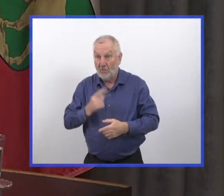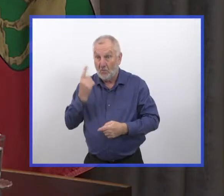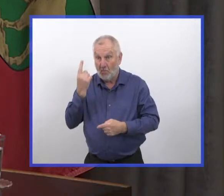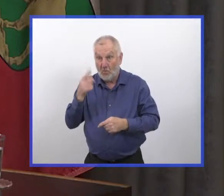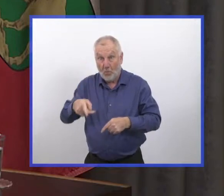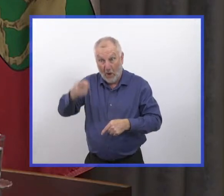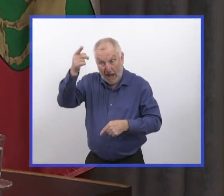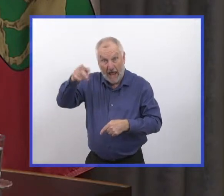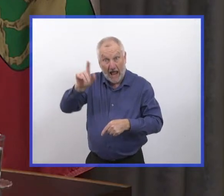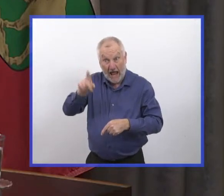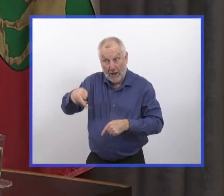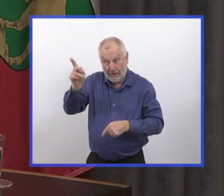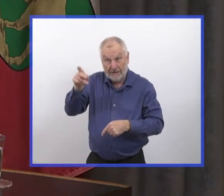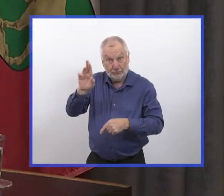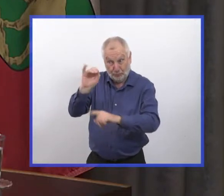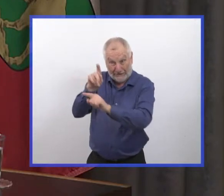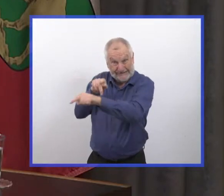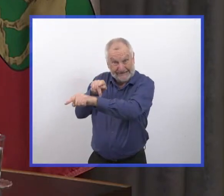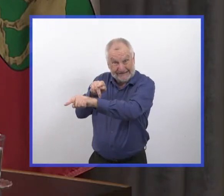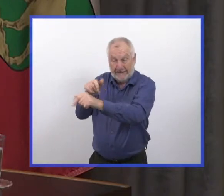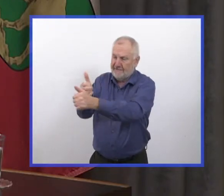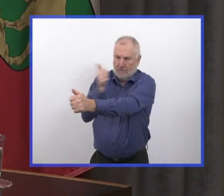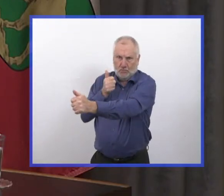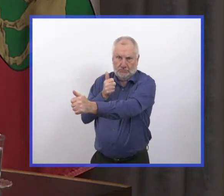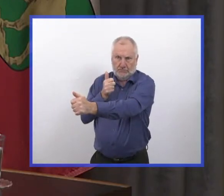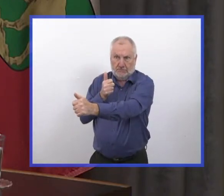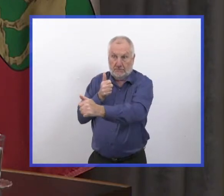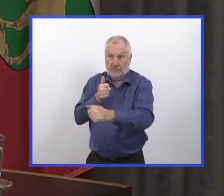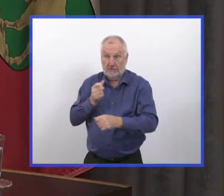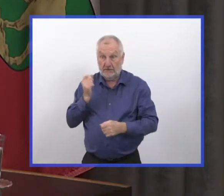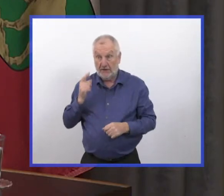Yeah, so, I mean, great question. I think we sort of talked about the mask point to this,